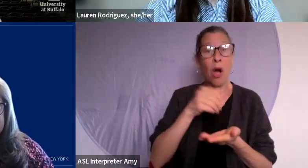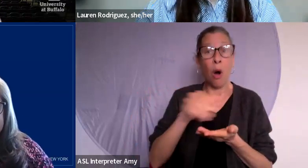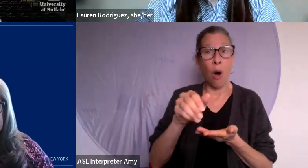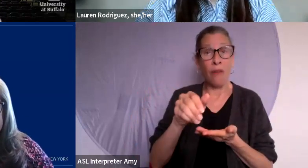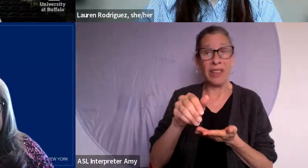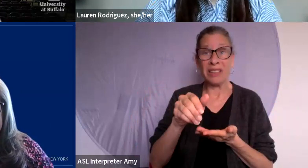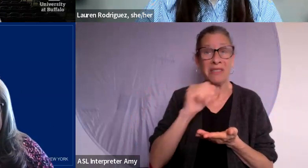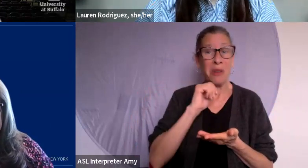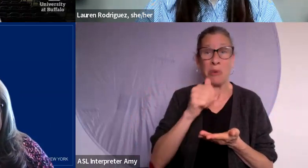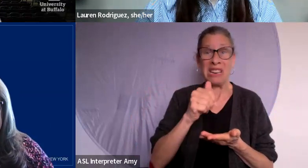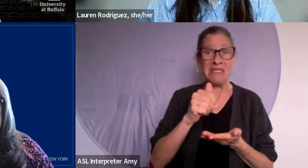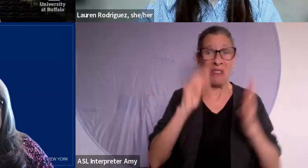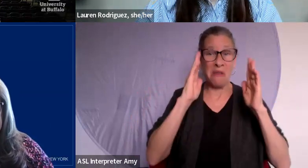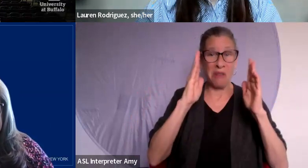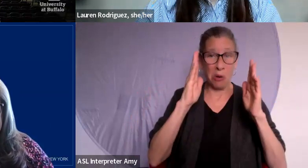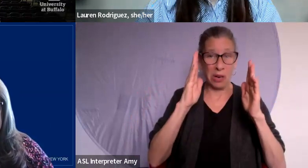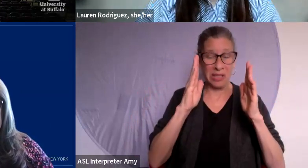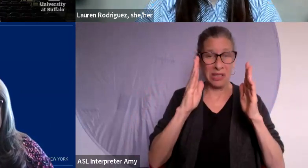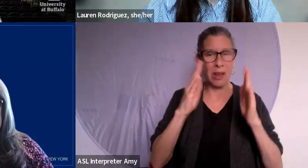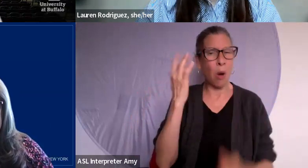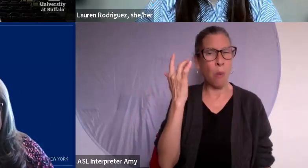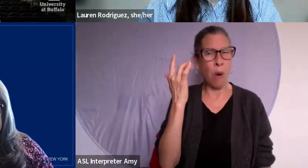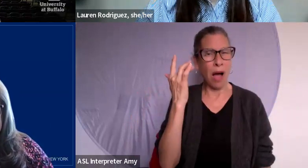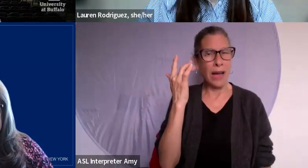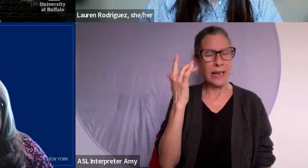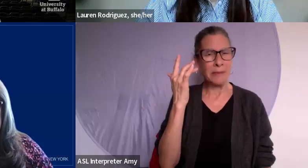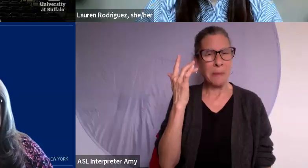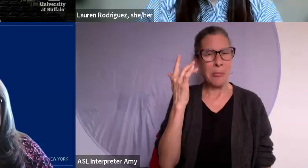lot of time looking at. And part of that was looking at this work